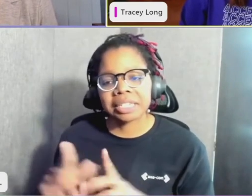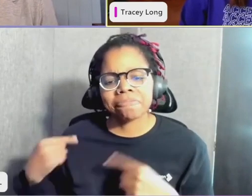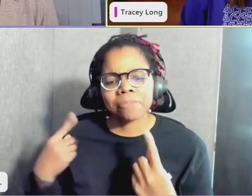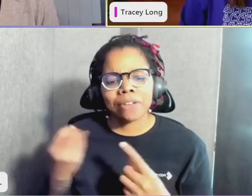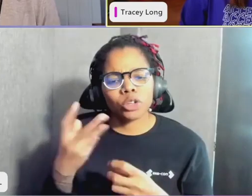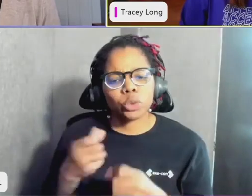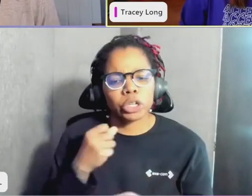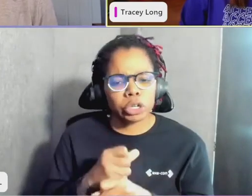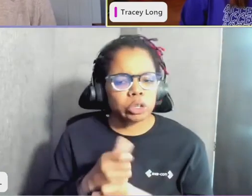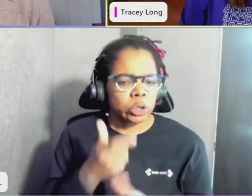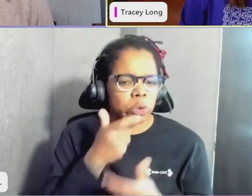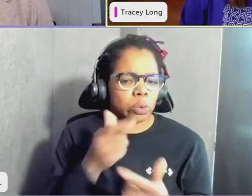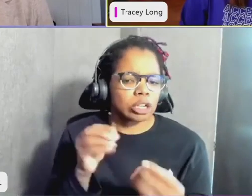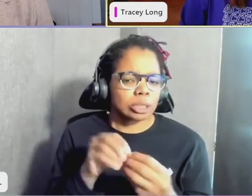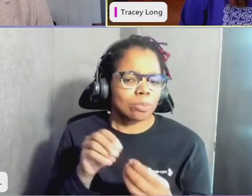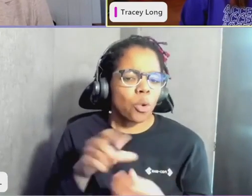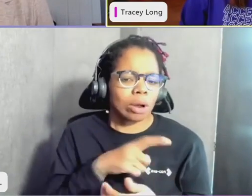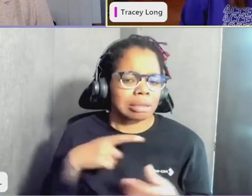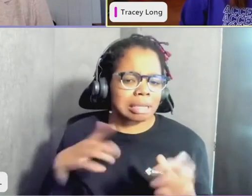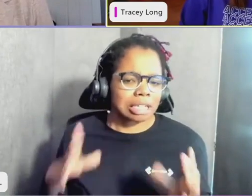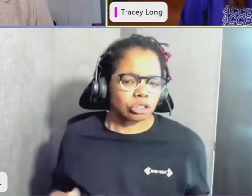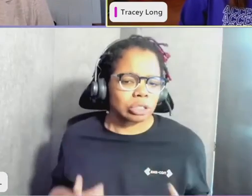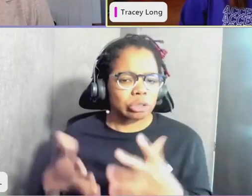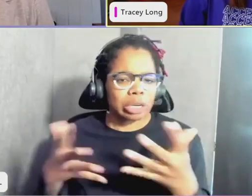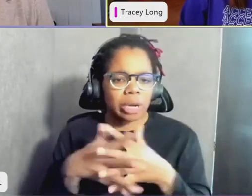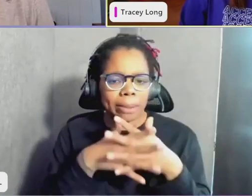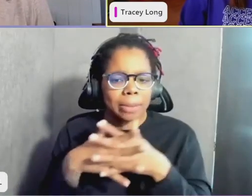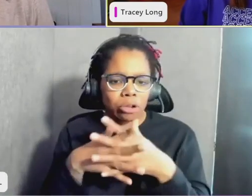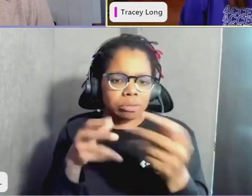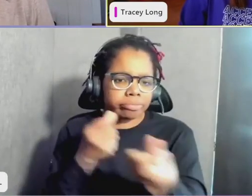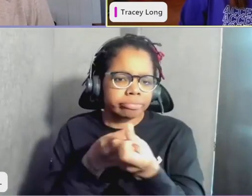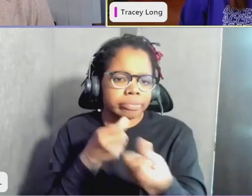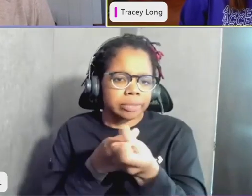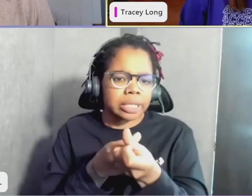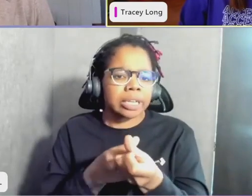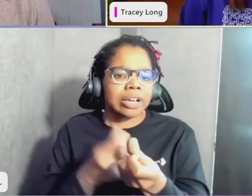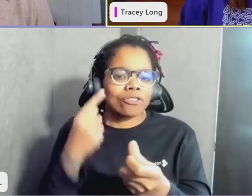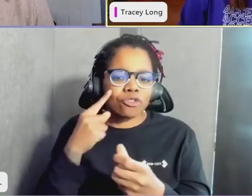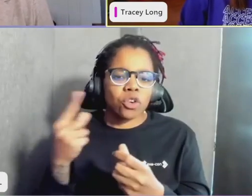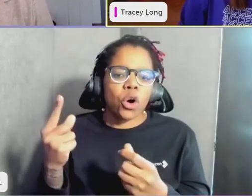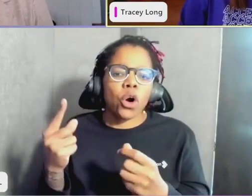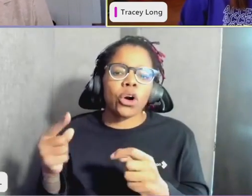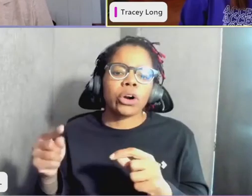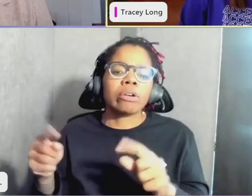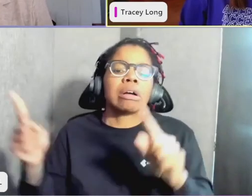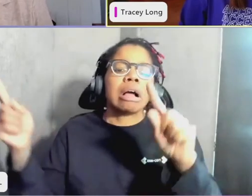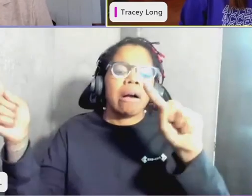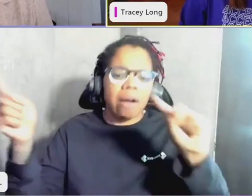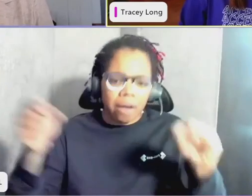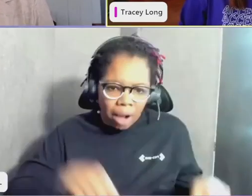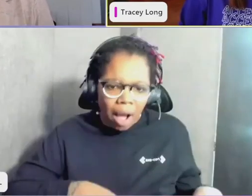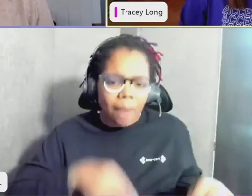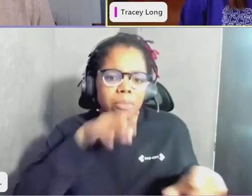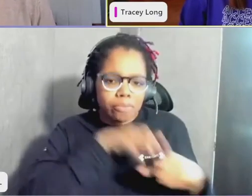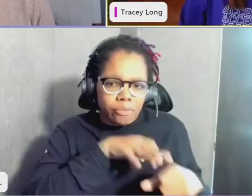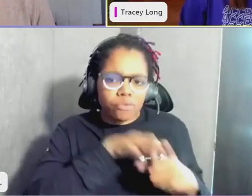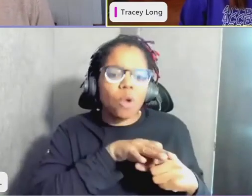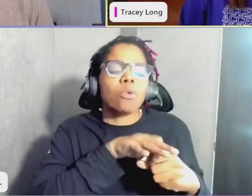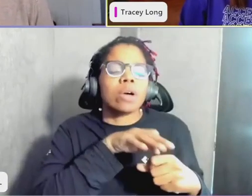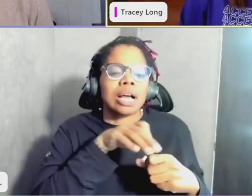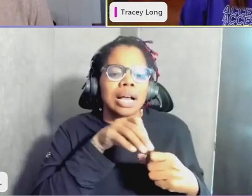available. [Tracey Long] Next question for you -- within the past few years we have watched more